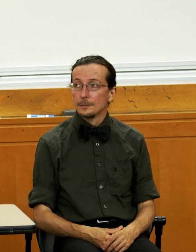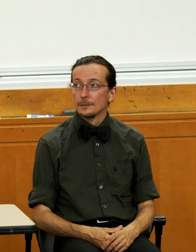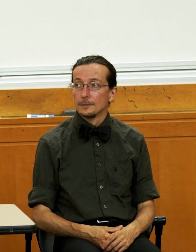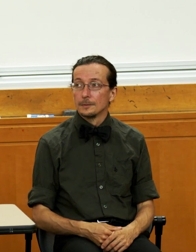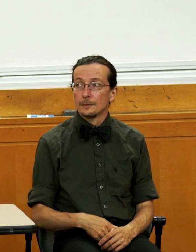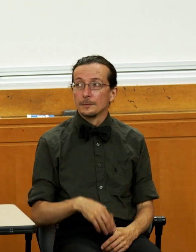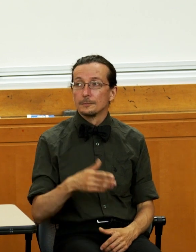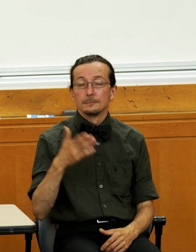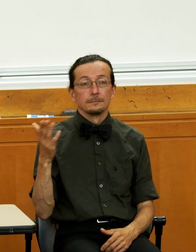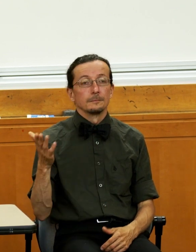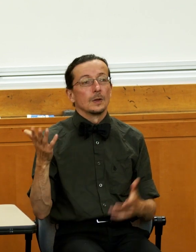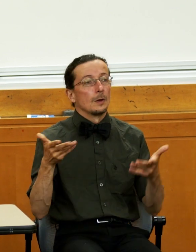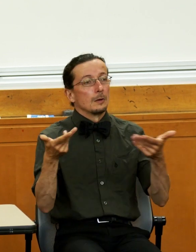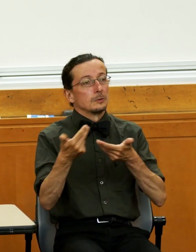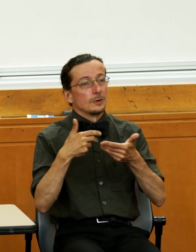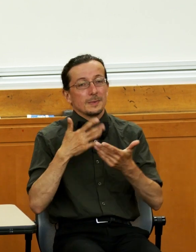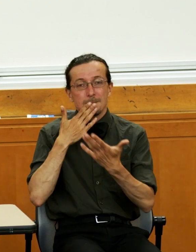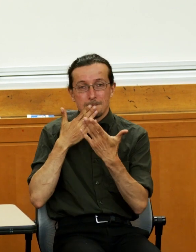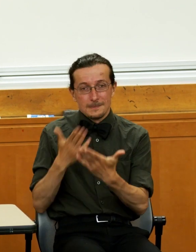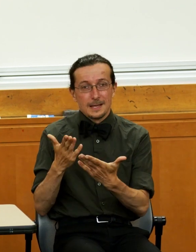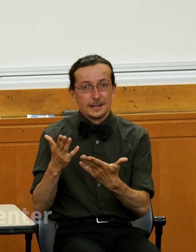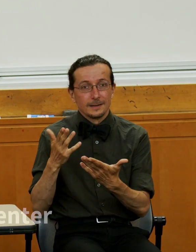Will you all join me in thanking Britney Wilson?